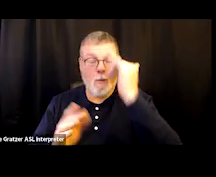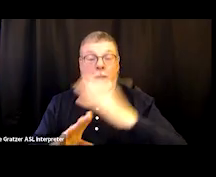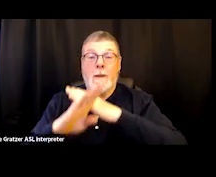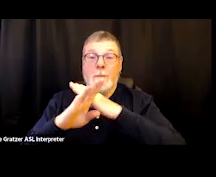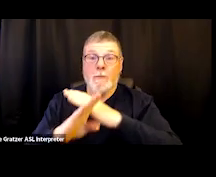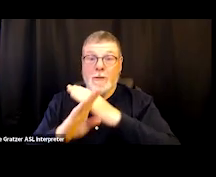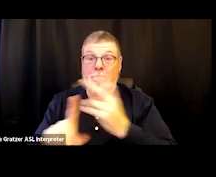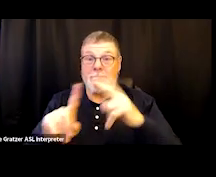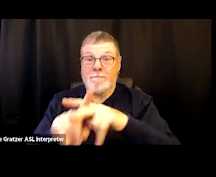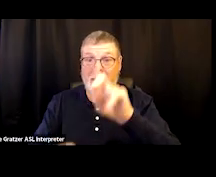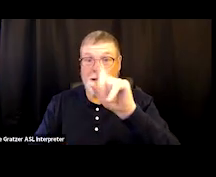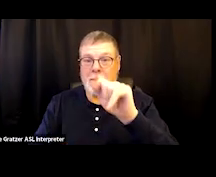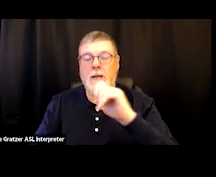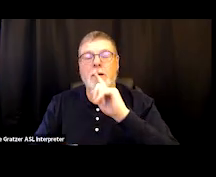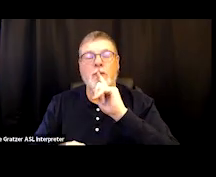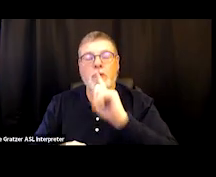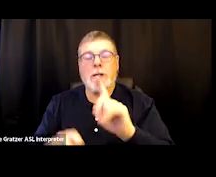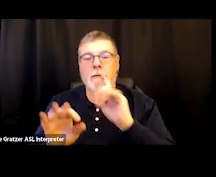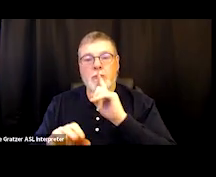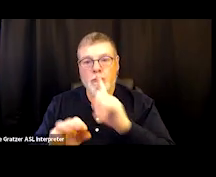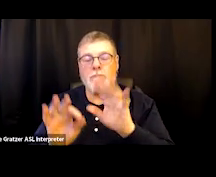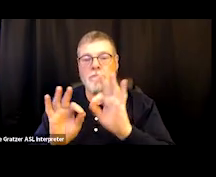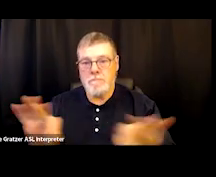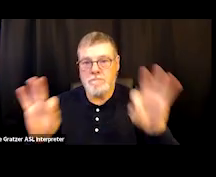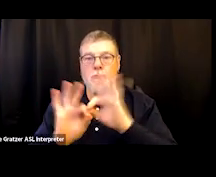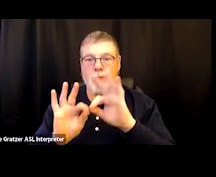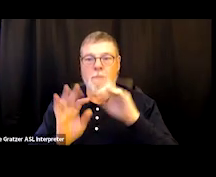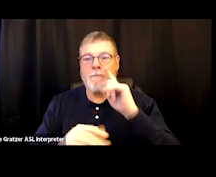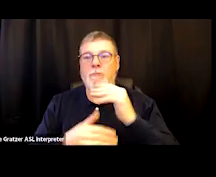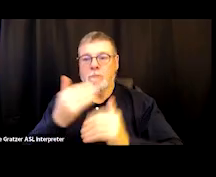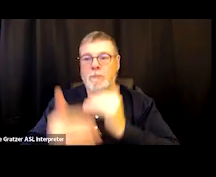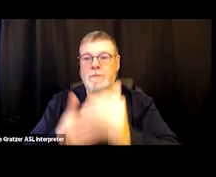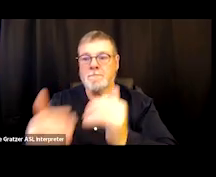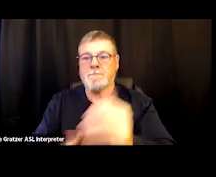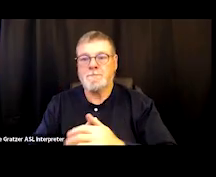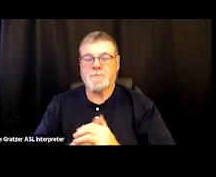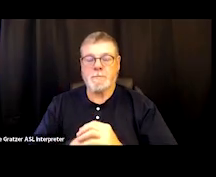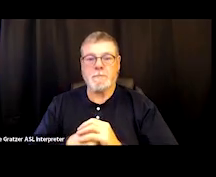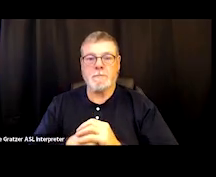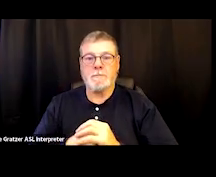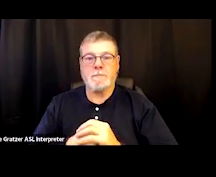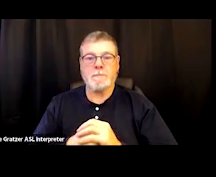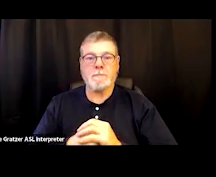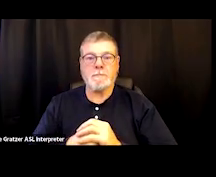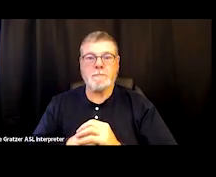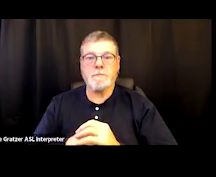is an important date and an important step in the process. So there's a couple different ways